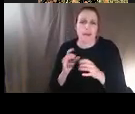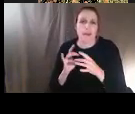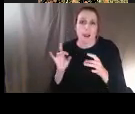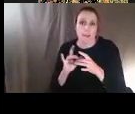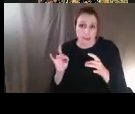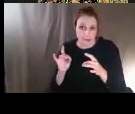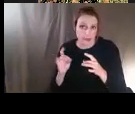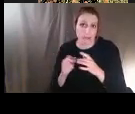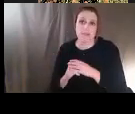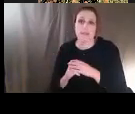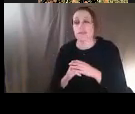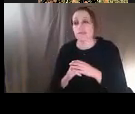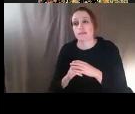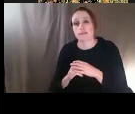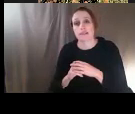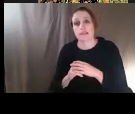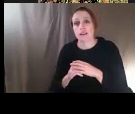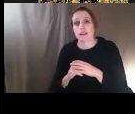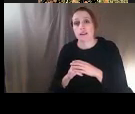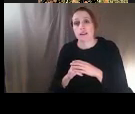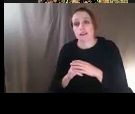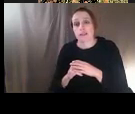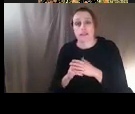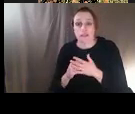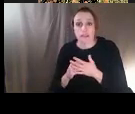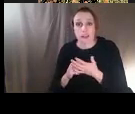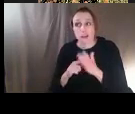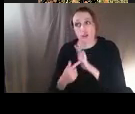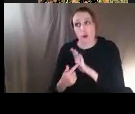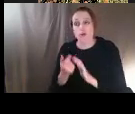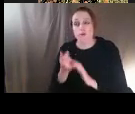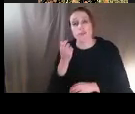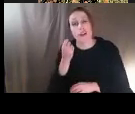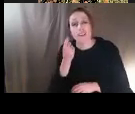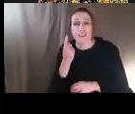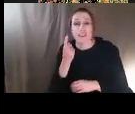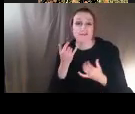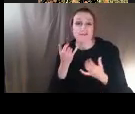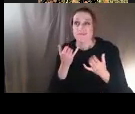get that this day to day life, especially even maybe now it's a little bit harder.